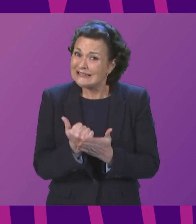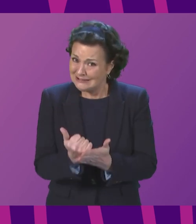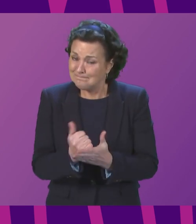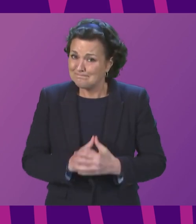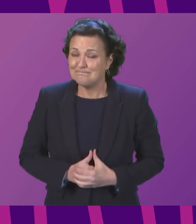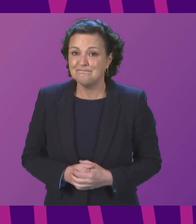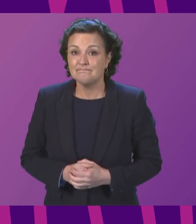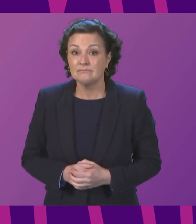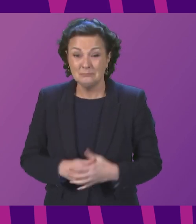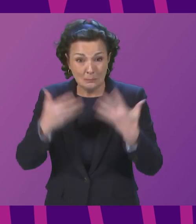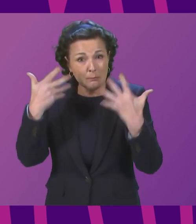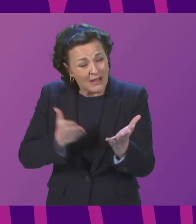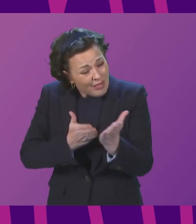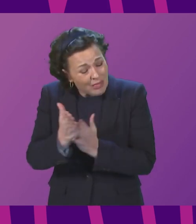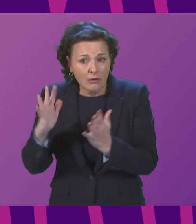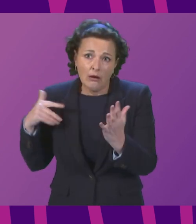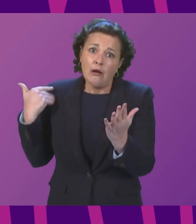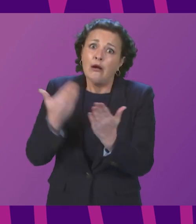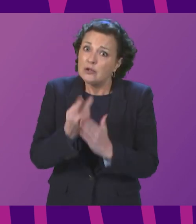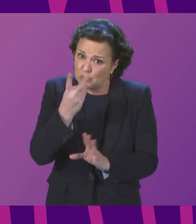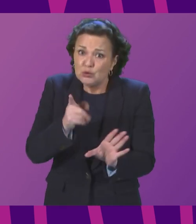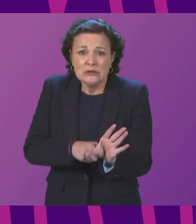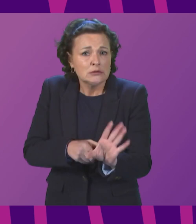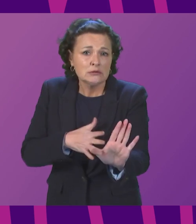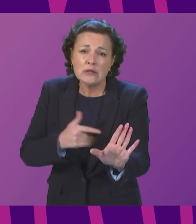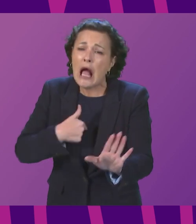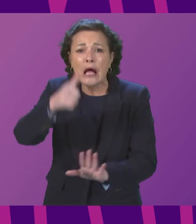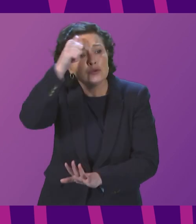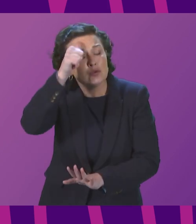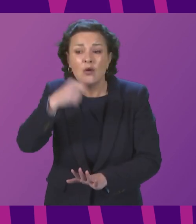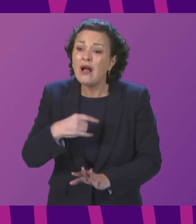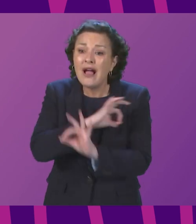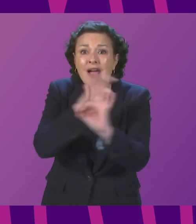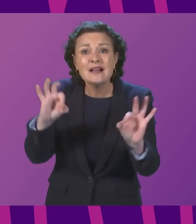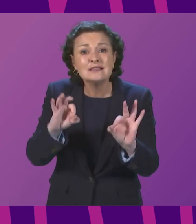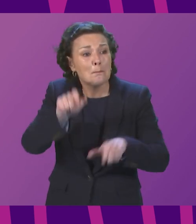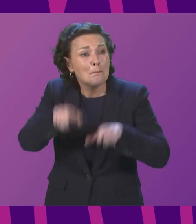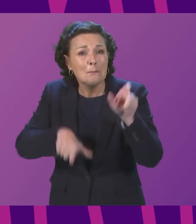After two long years of this pandemic, I know that asking people to cut all social interaction